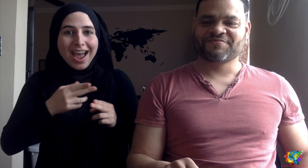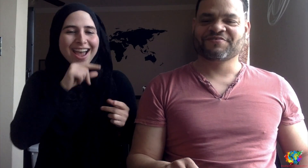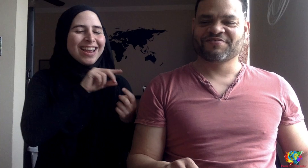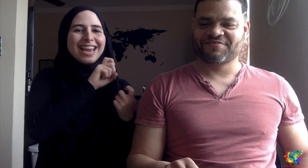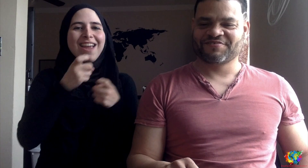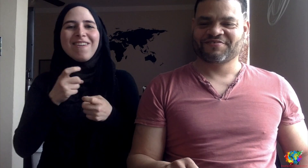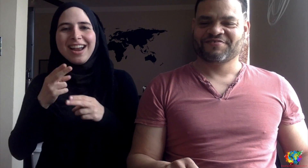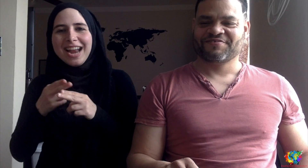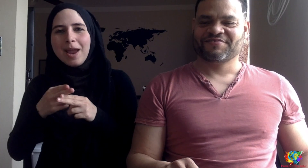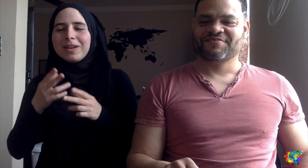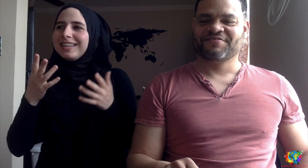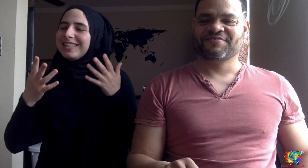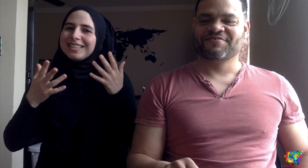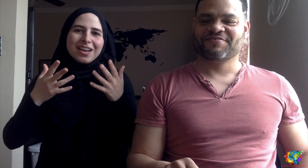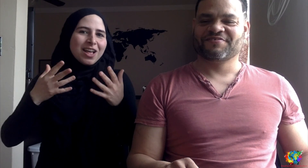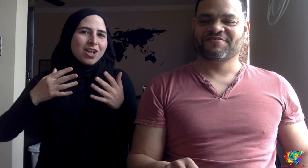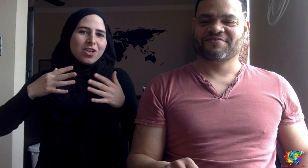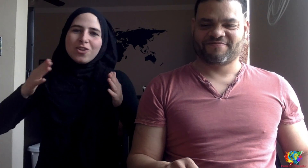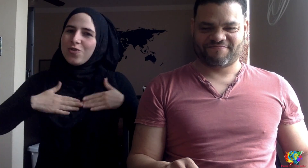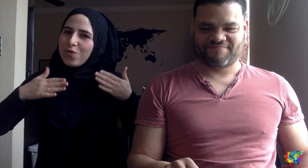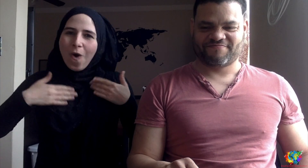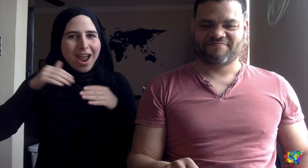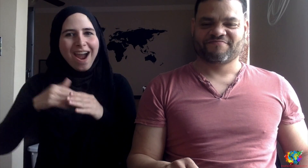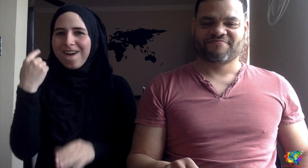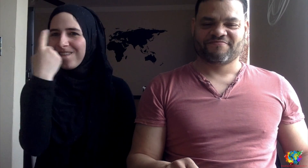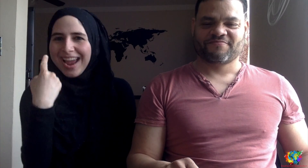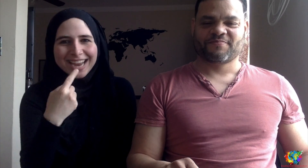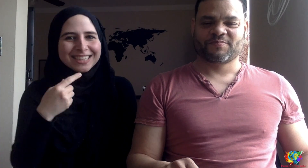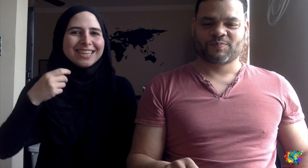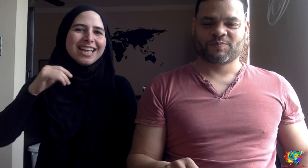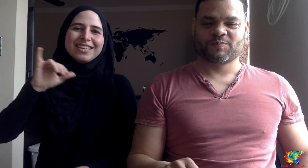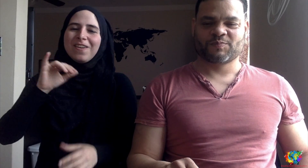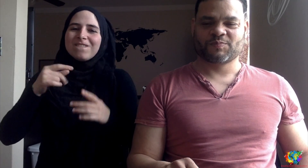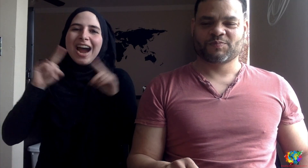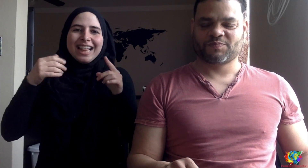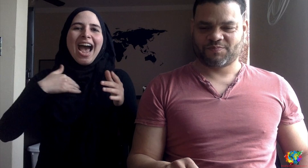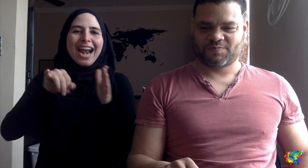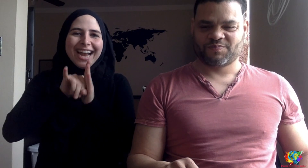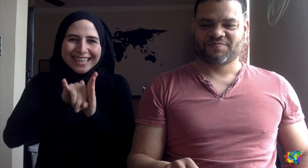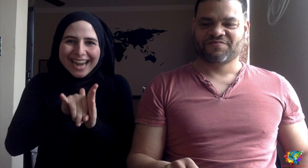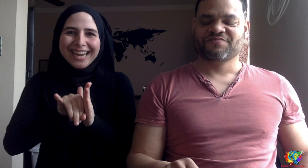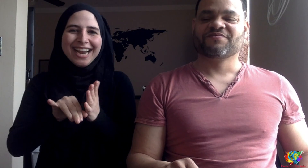Zee: Gregory gave her a name sign. She looks so happy! Her face lit up knowing she finally have identity